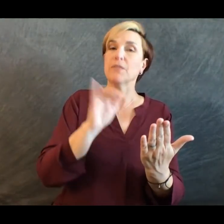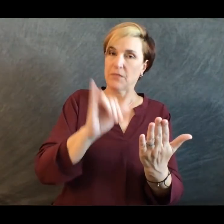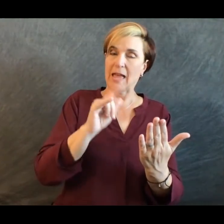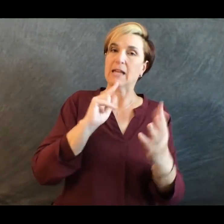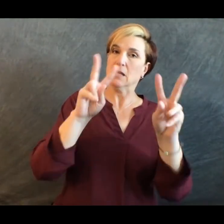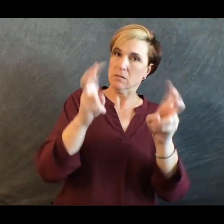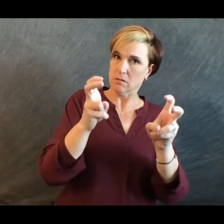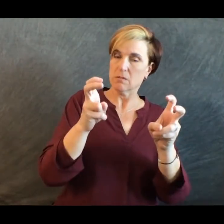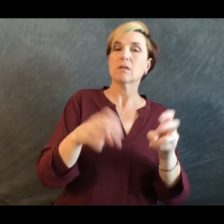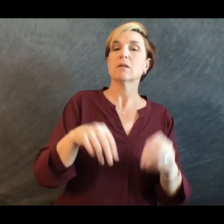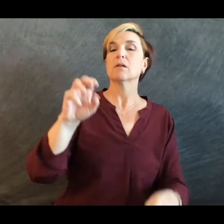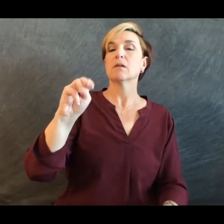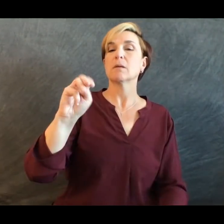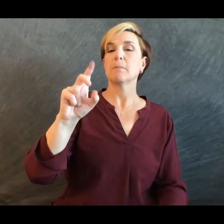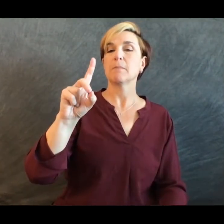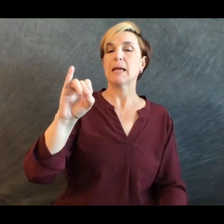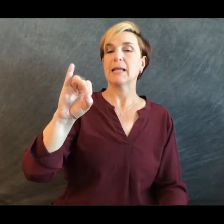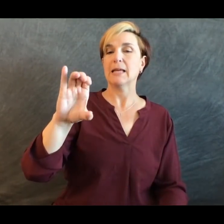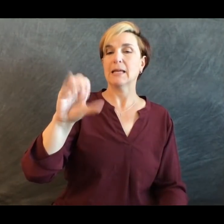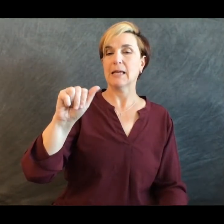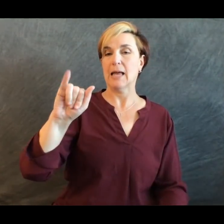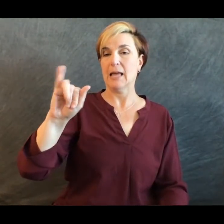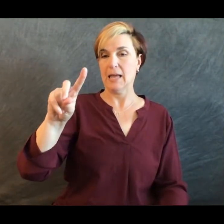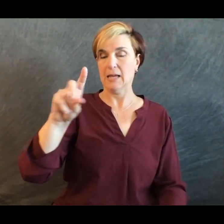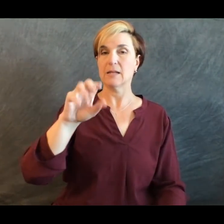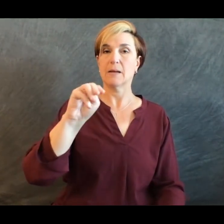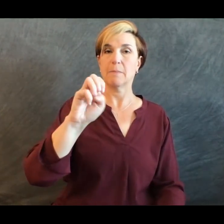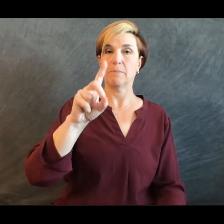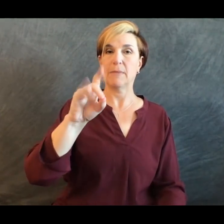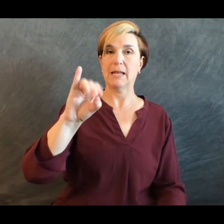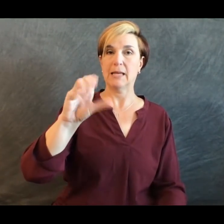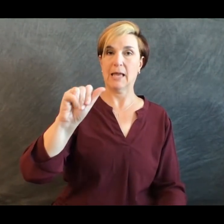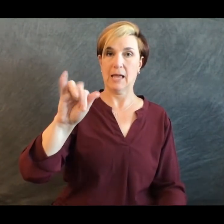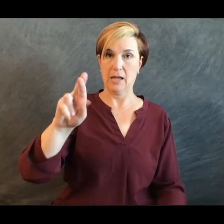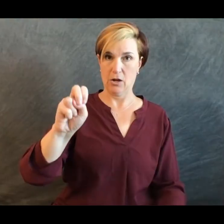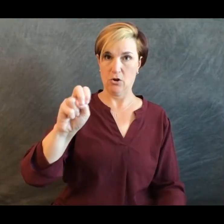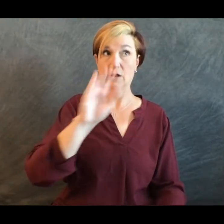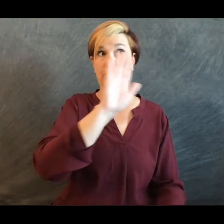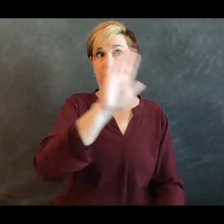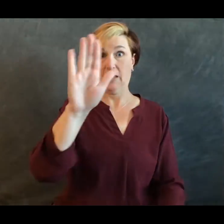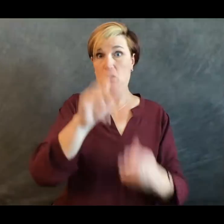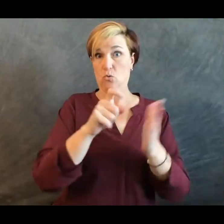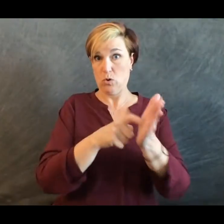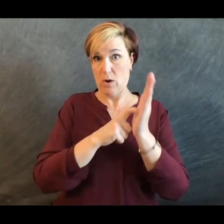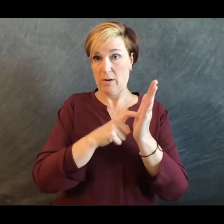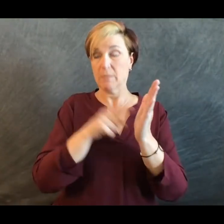Medicaid requirements and then finally last week FDA it provided guidance to